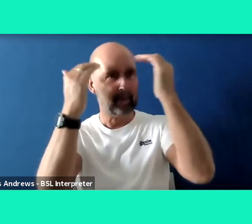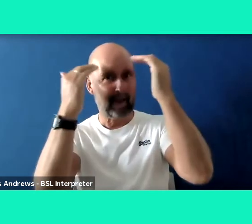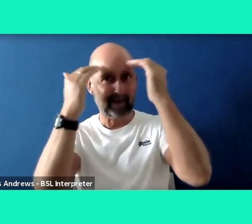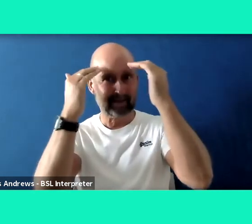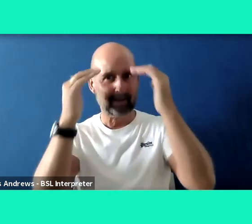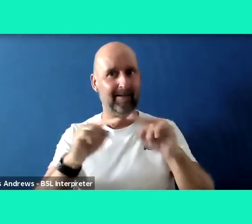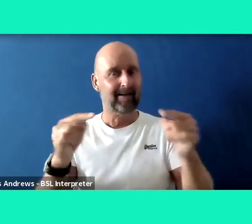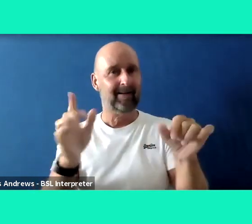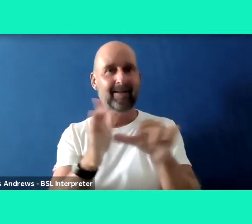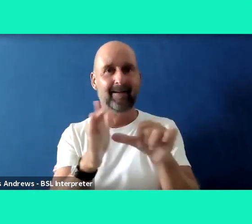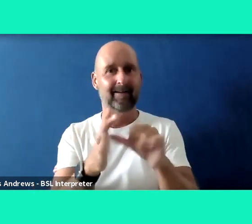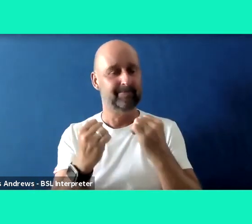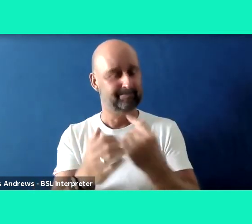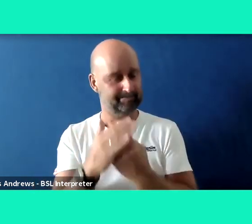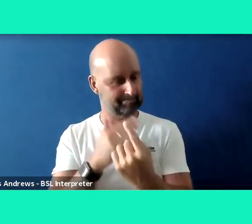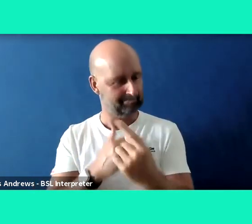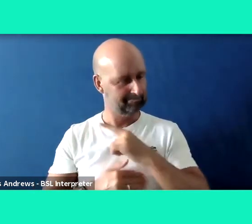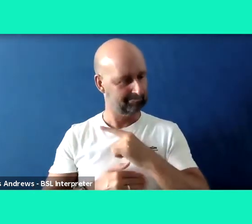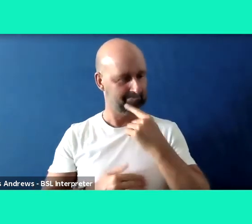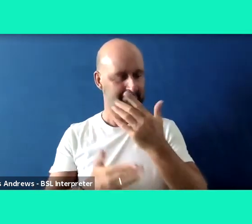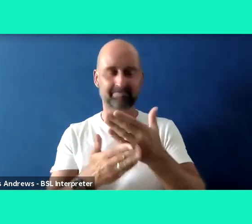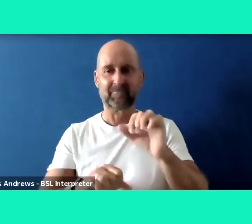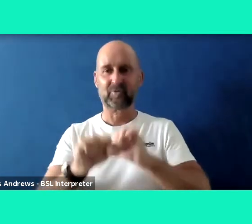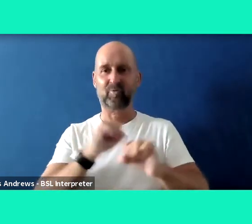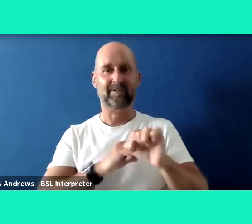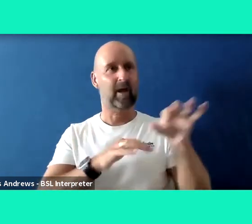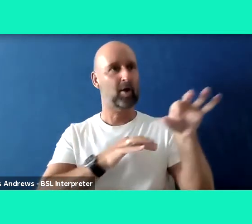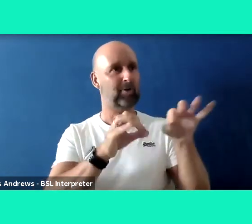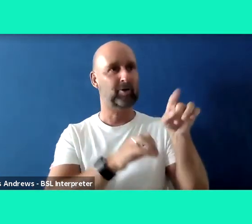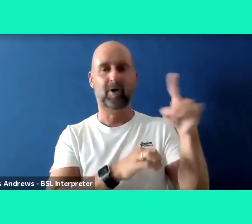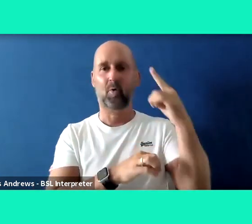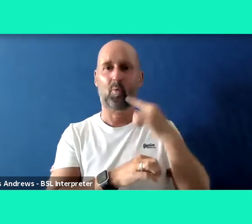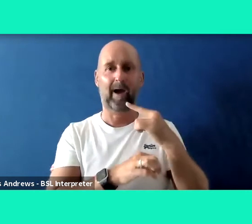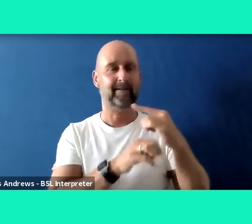act, a fundamental way to resist every strategy of white racist colonization.”